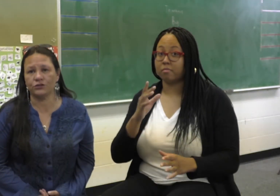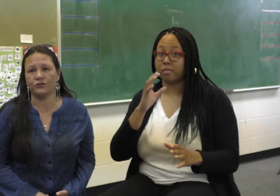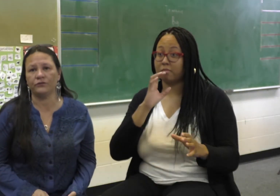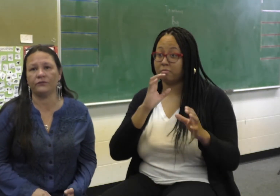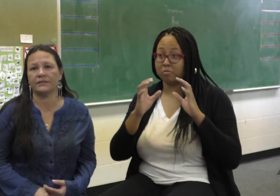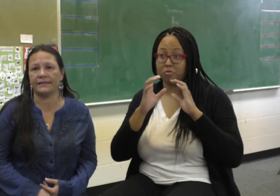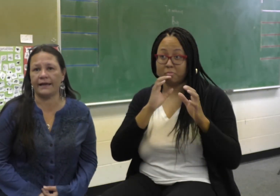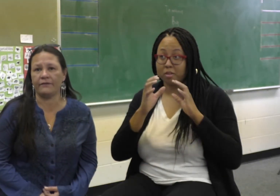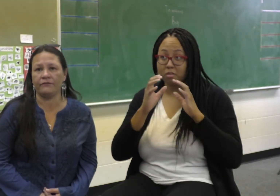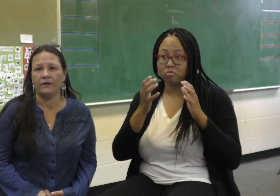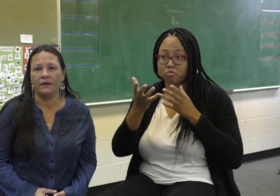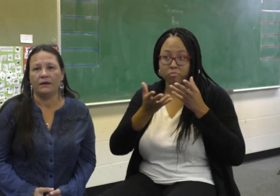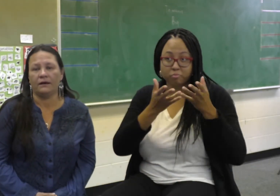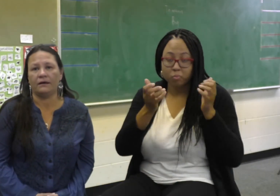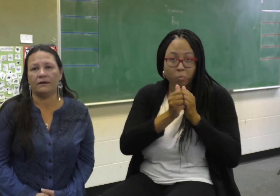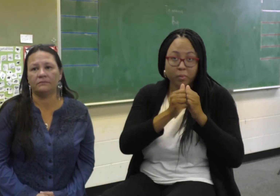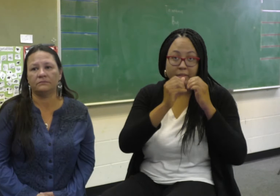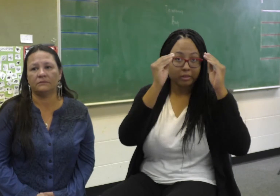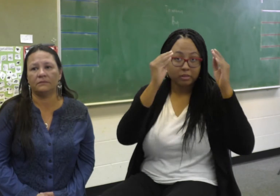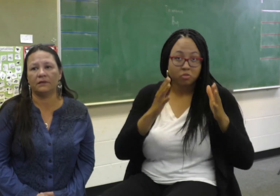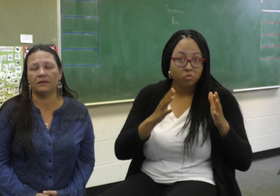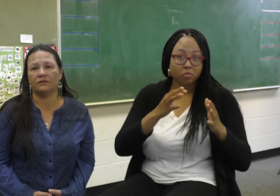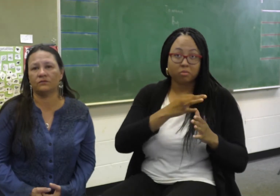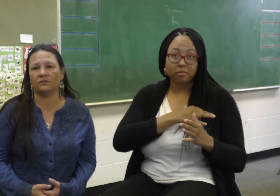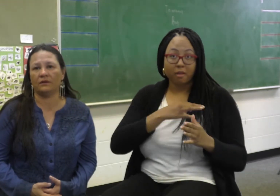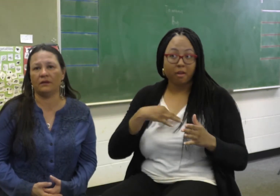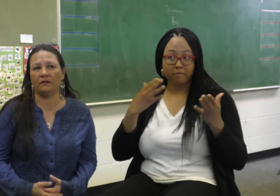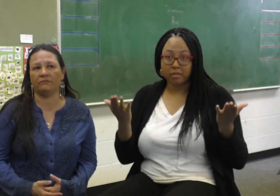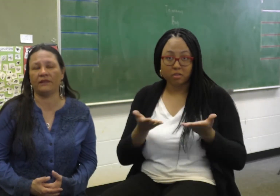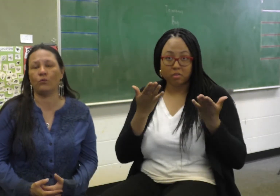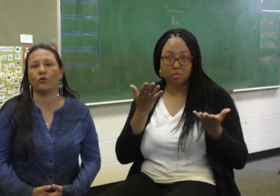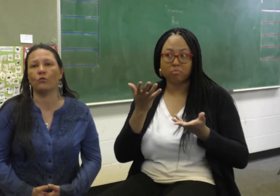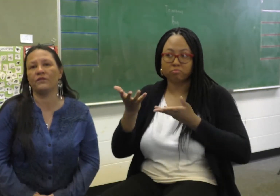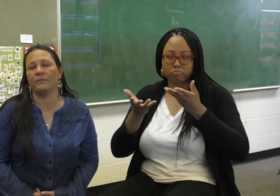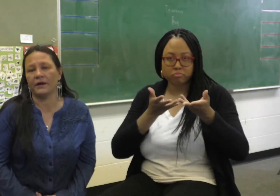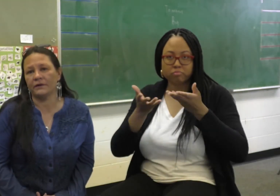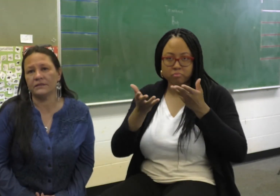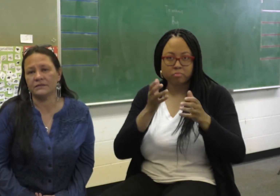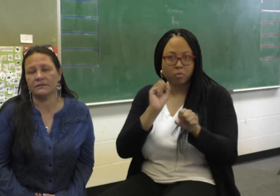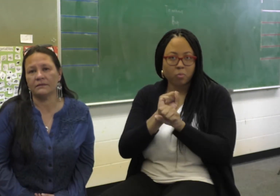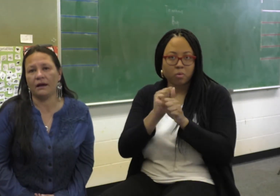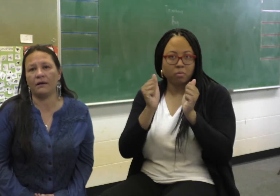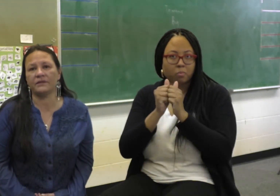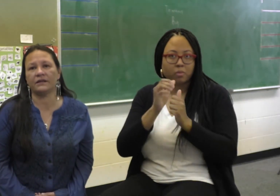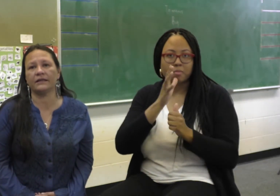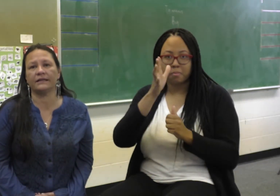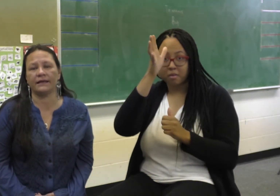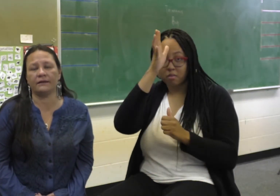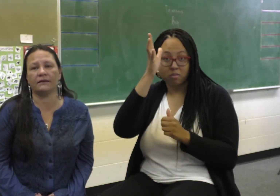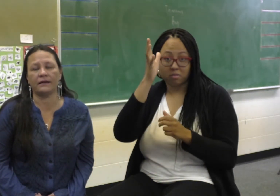Oh, communication with the teachers, the staff… They work with parents.